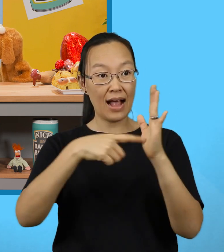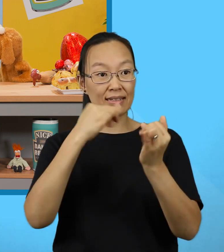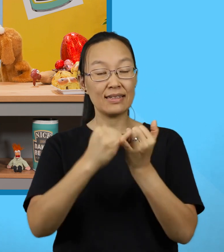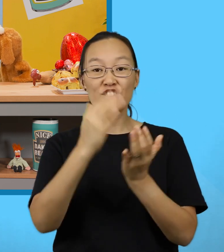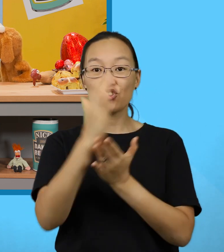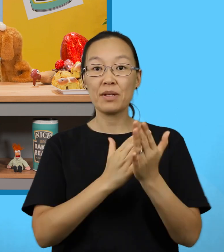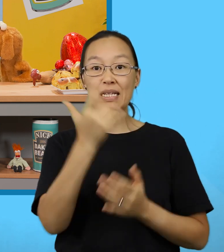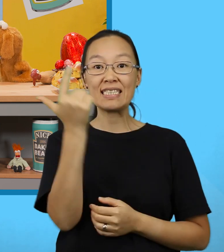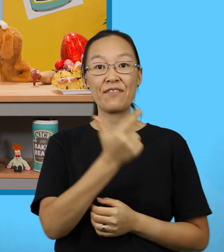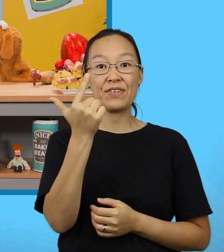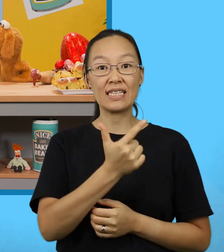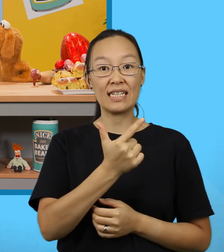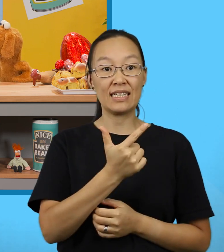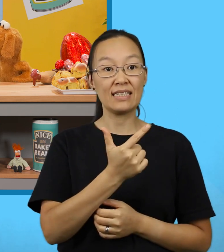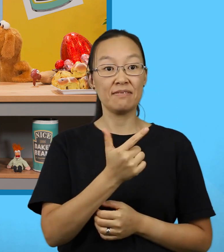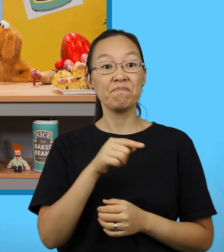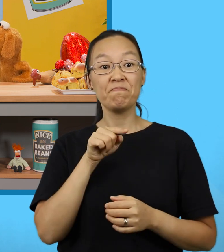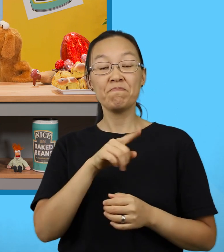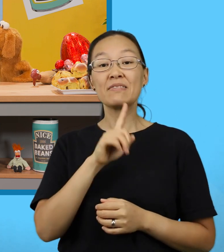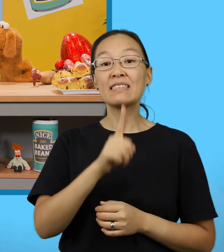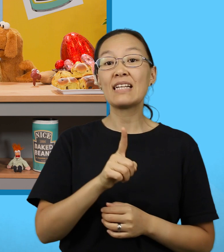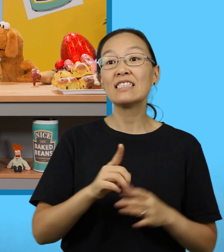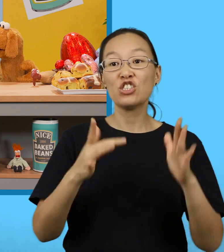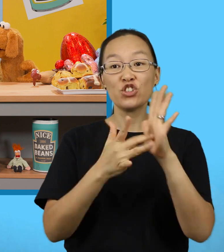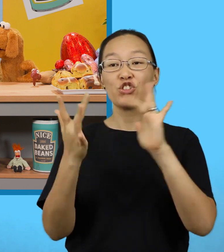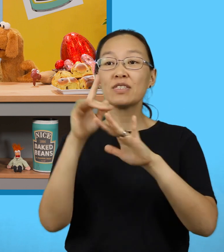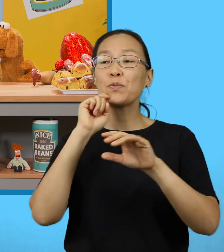we're told that Jesus will come back and make all bad things right